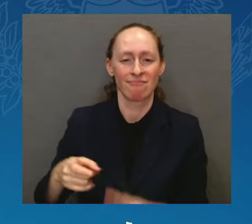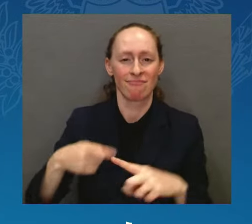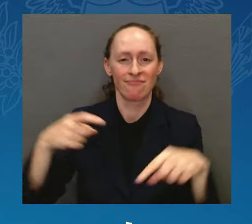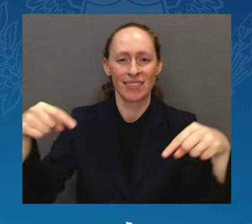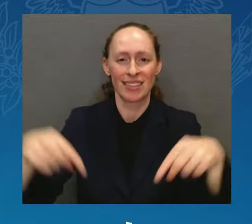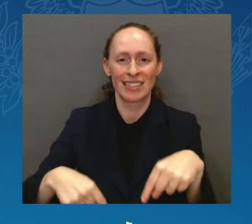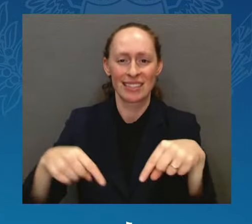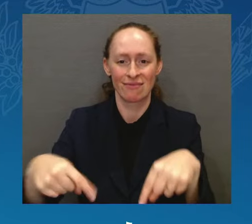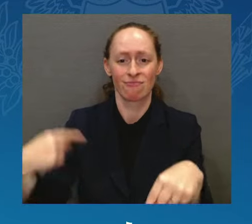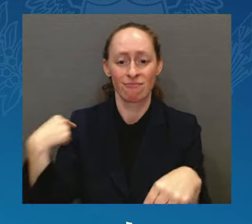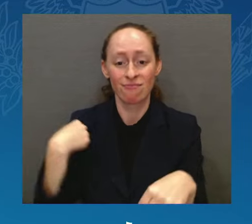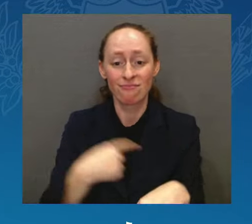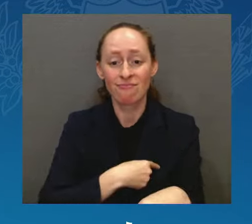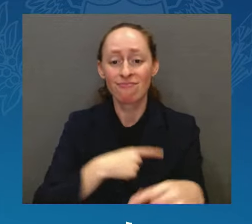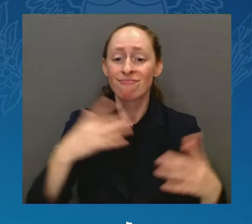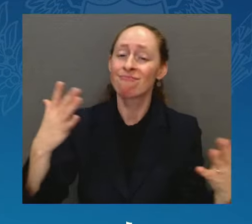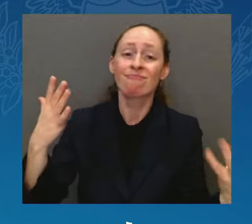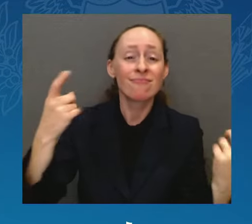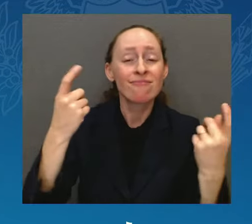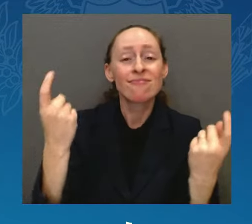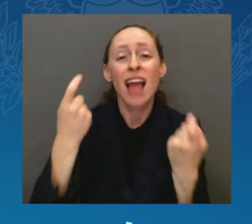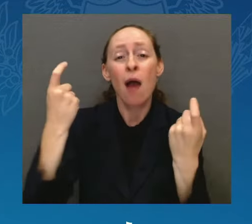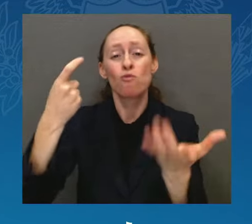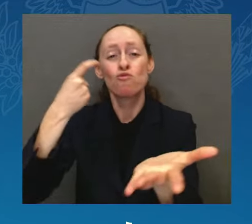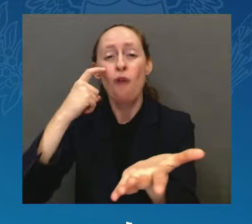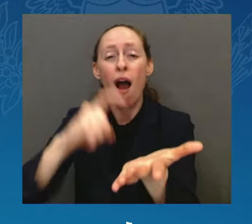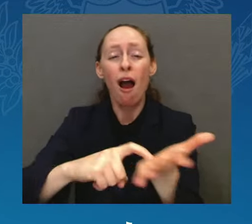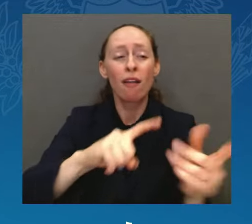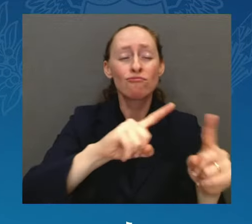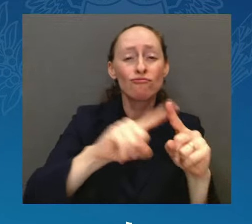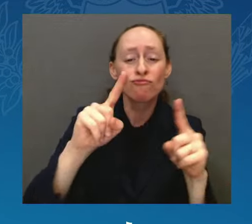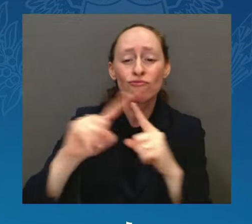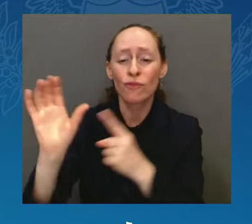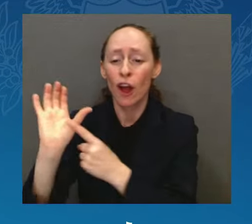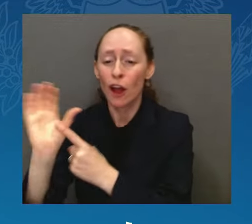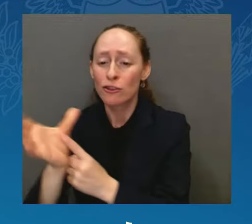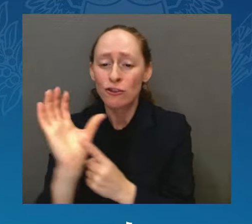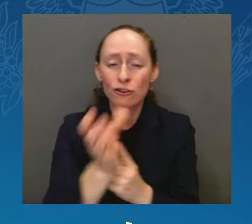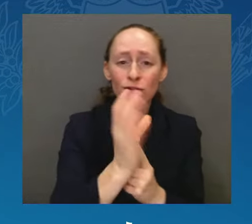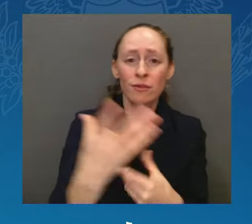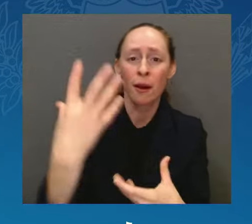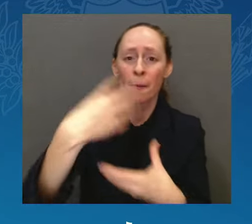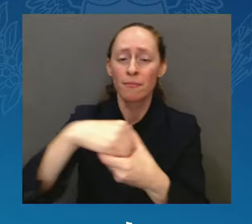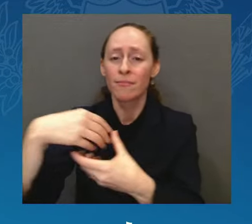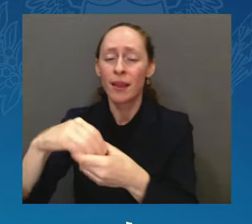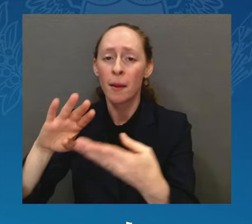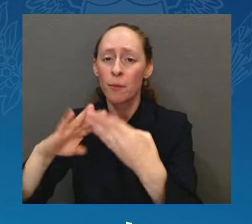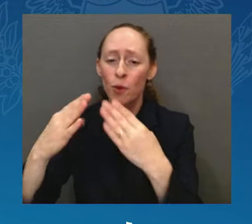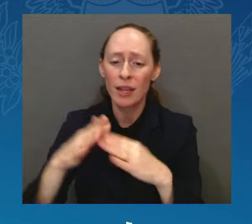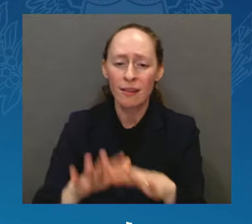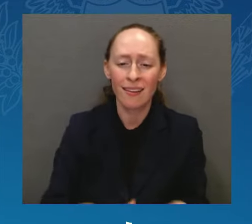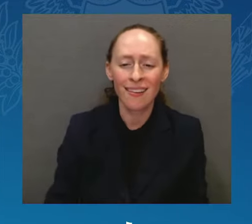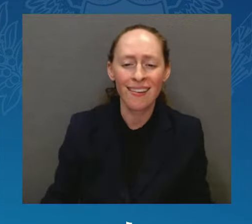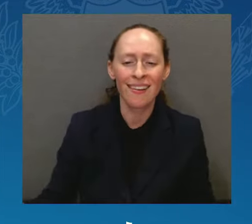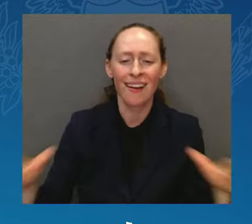the creativity and the ingenuity and the optimism -- and, in particular, of our young Hispanic leaders.